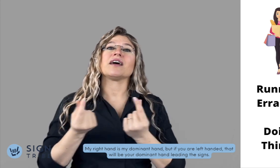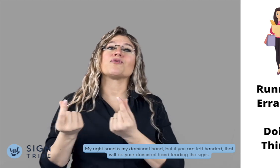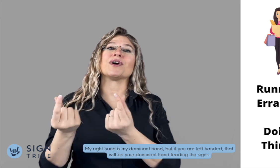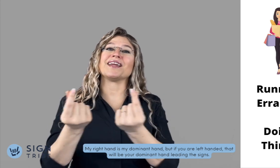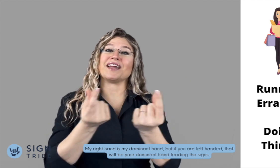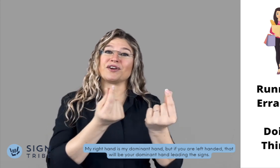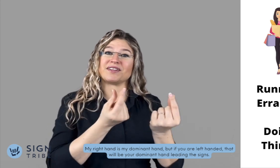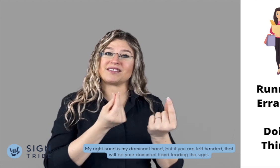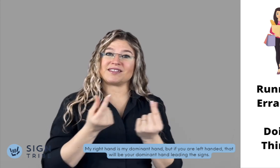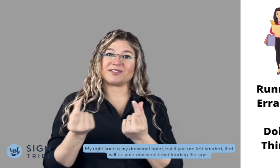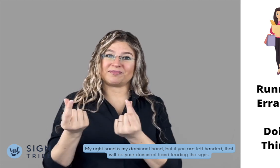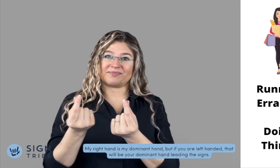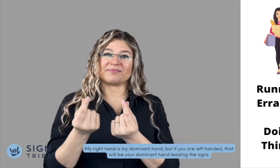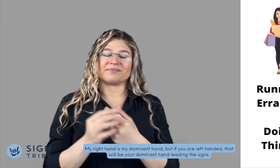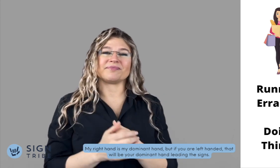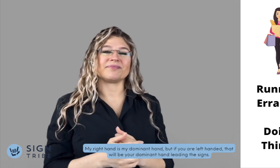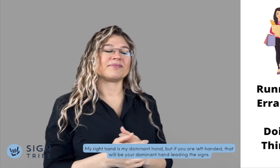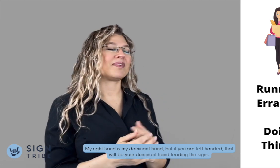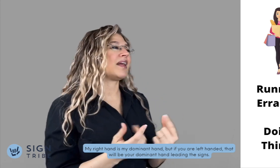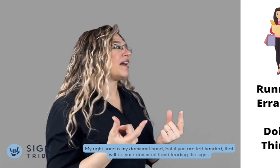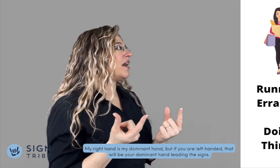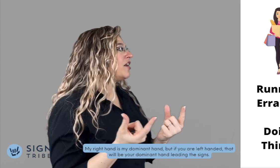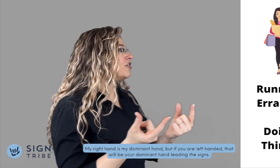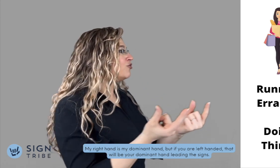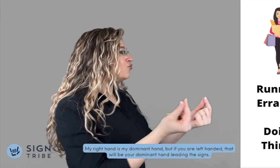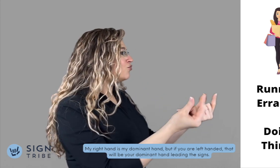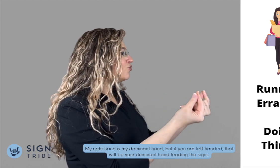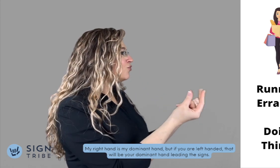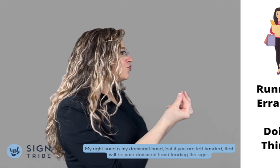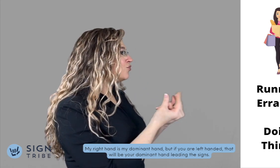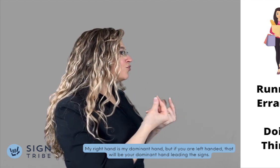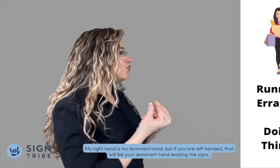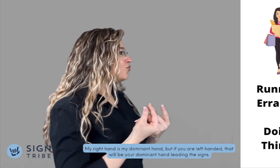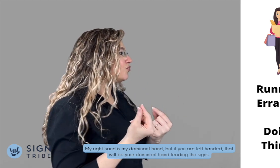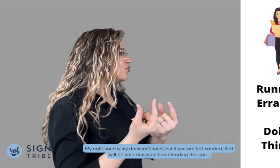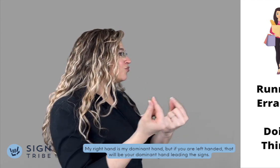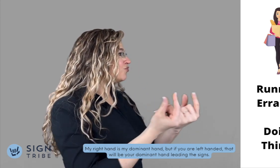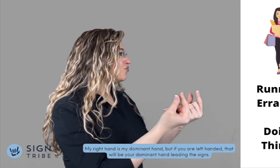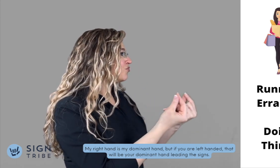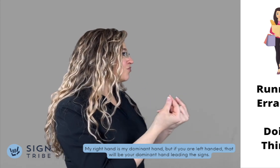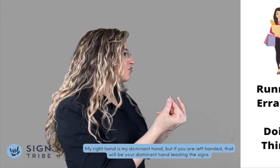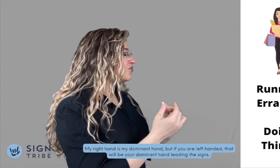Running errands.